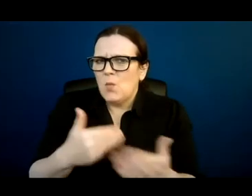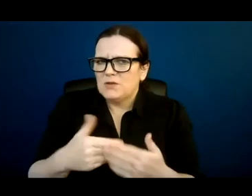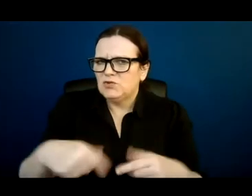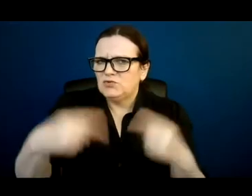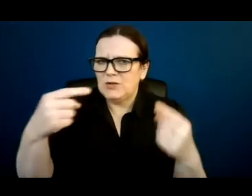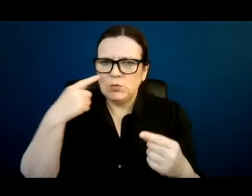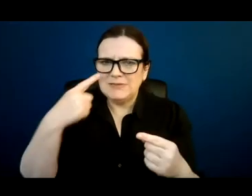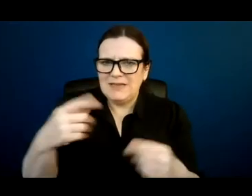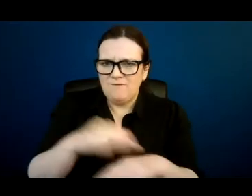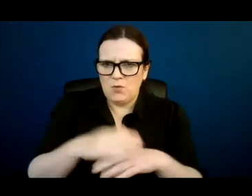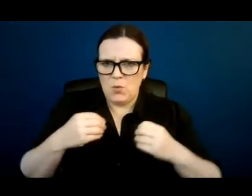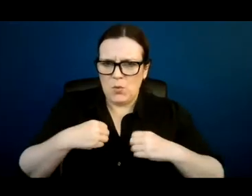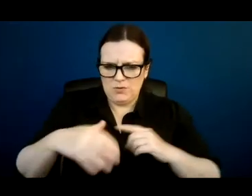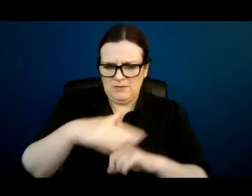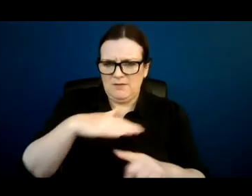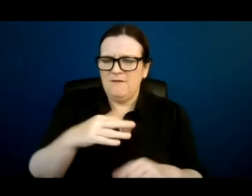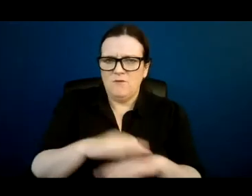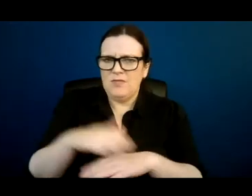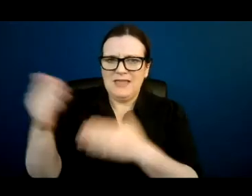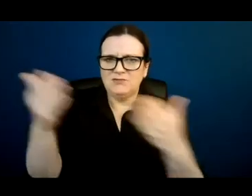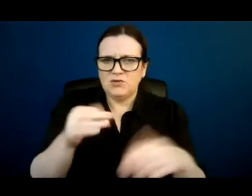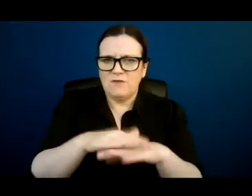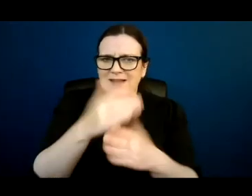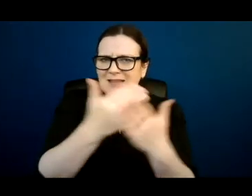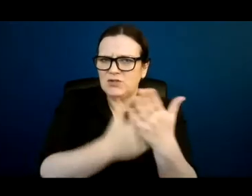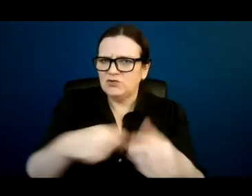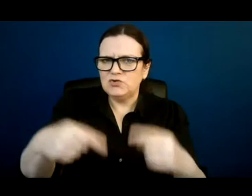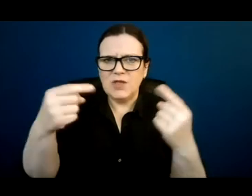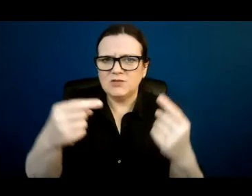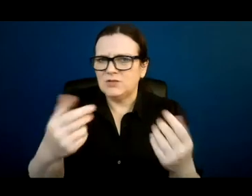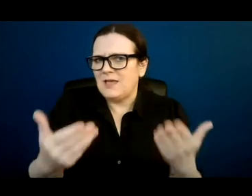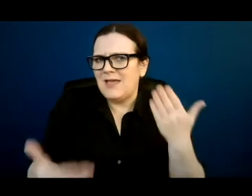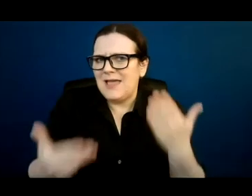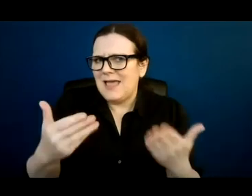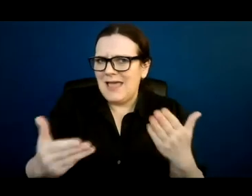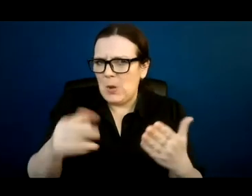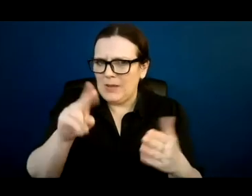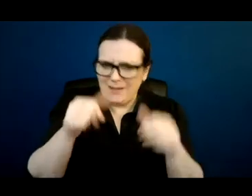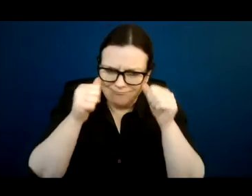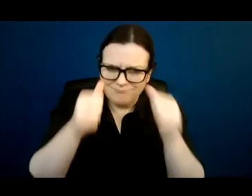upon the introduction of the legislation and how might these challenges be addressed? Again,